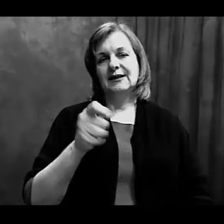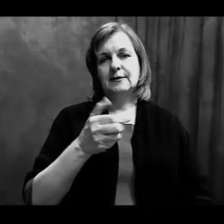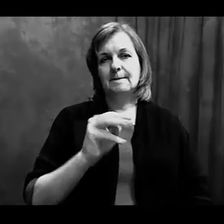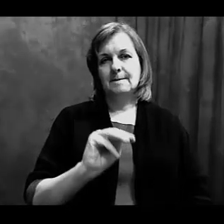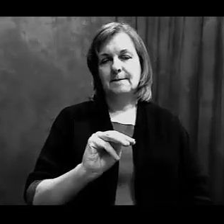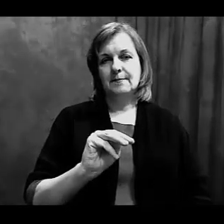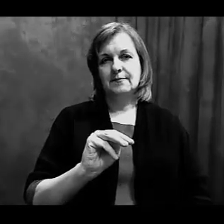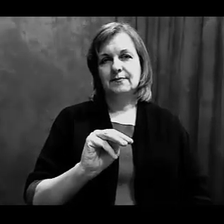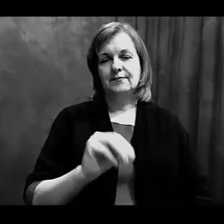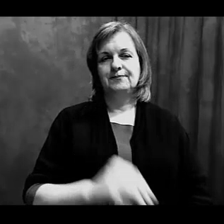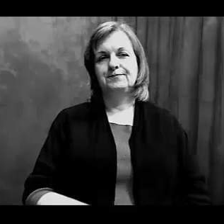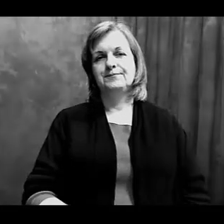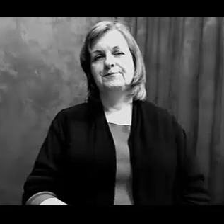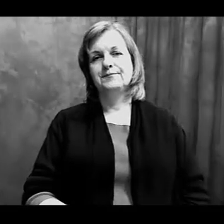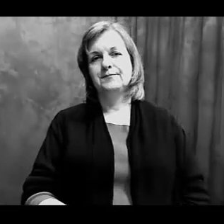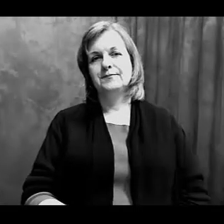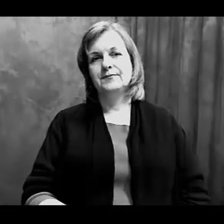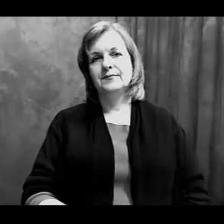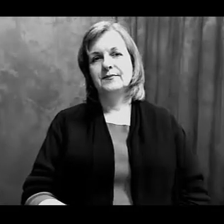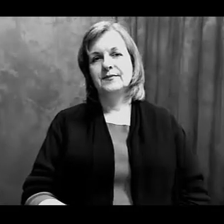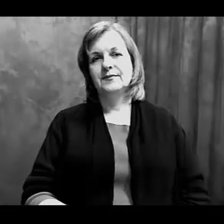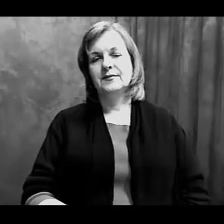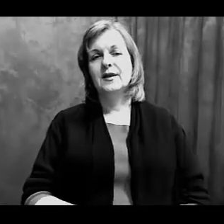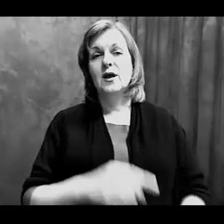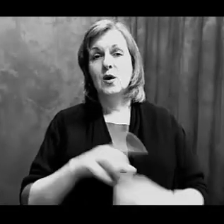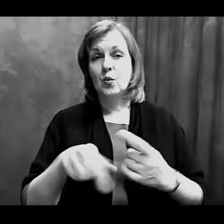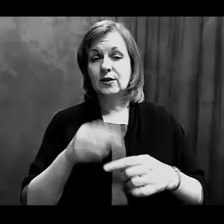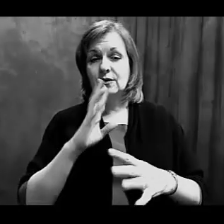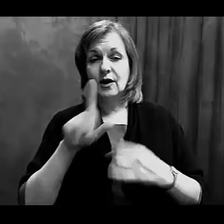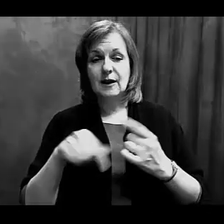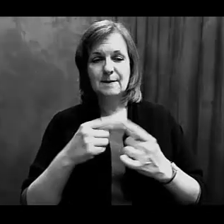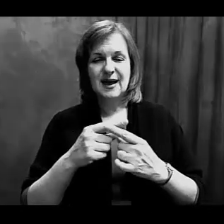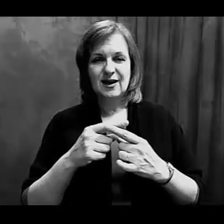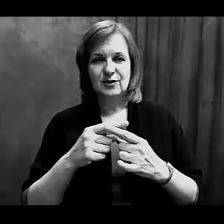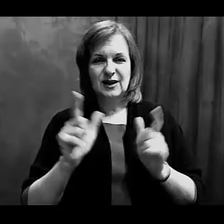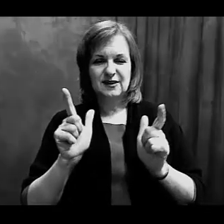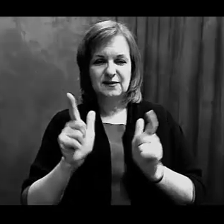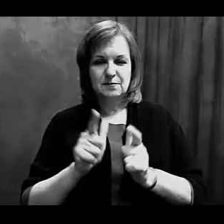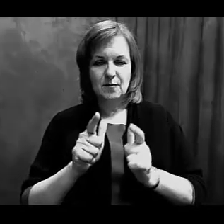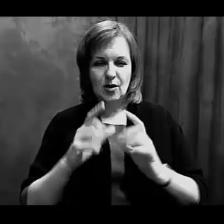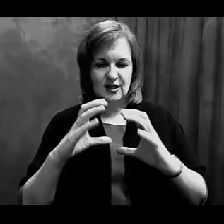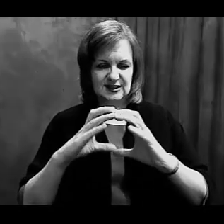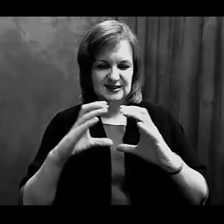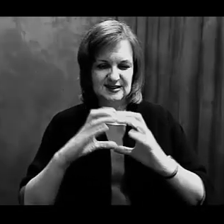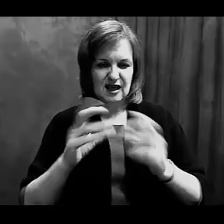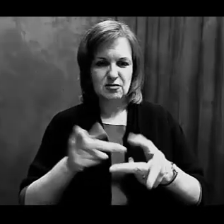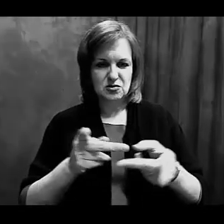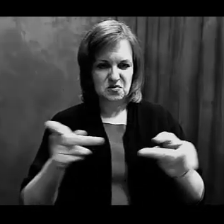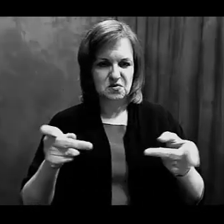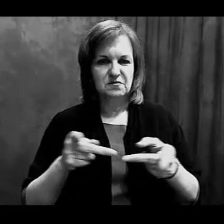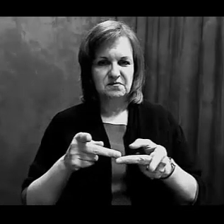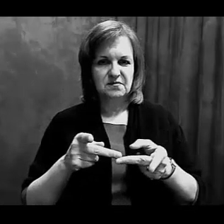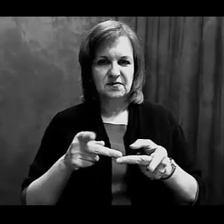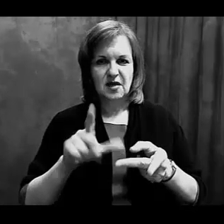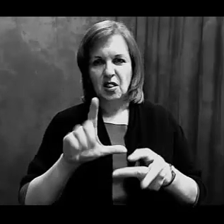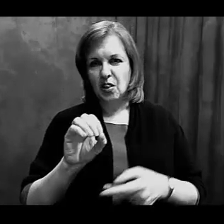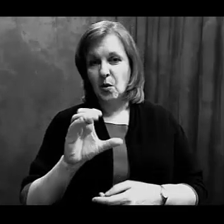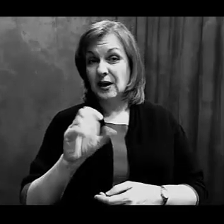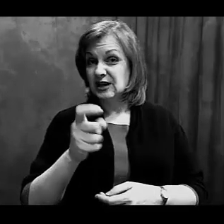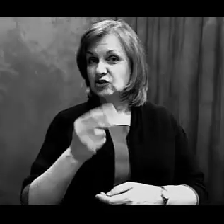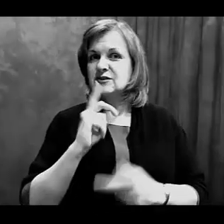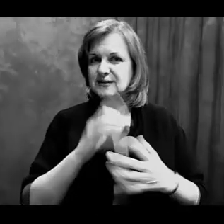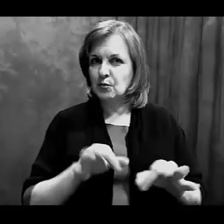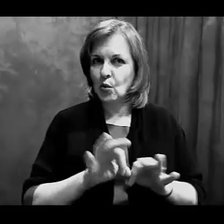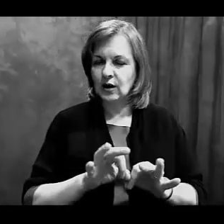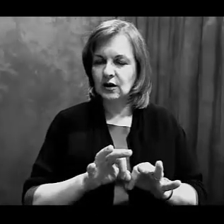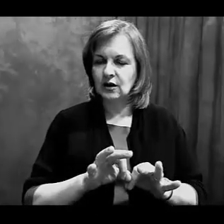so location becomes very important inside your cell when you're dealing with something so small we have to deal with